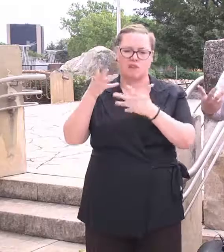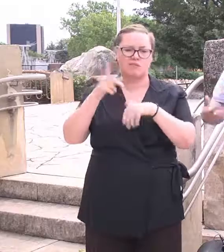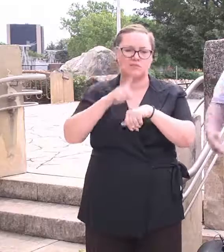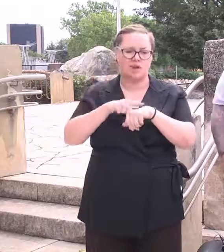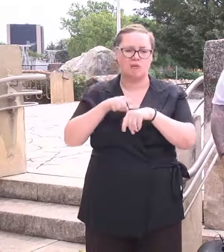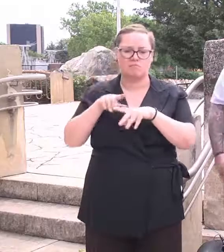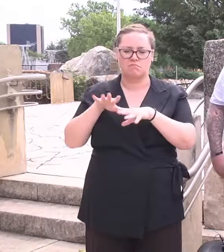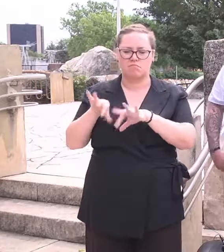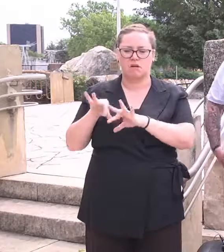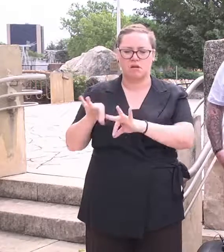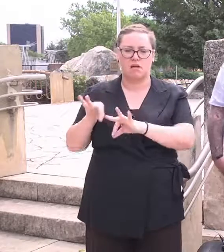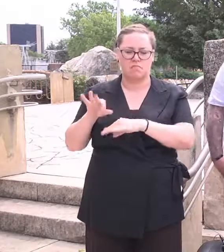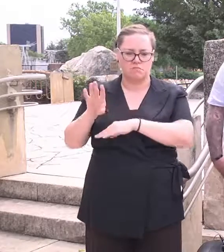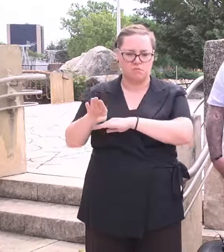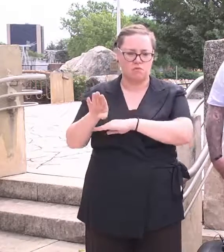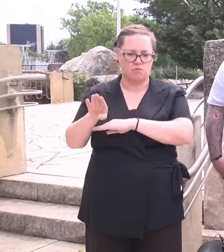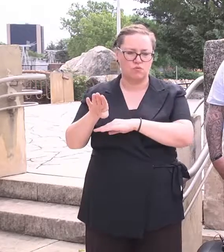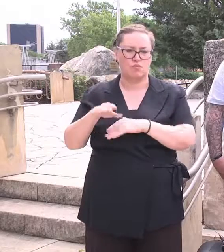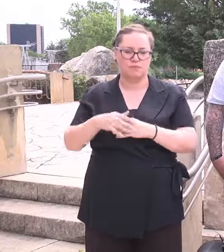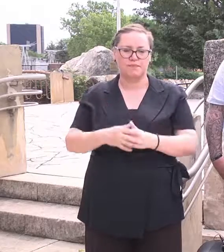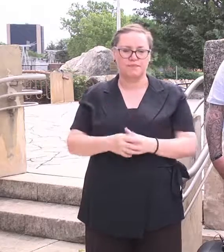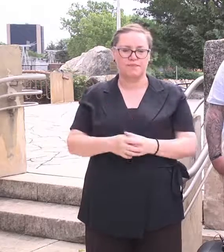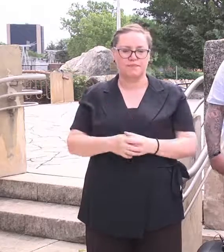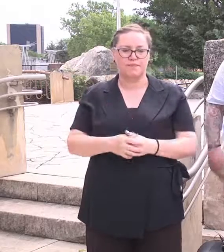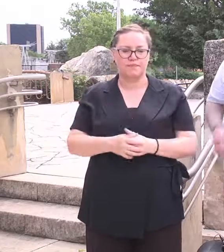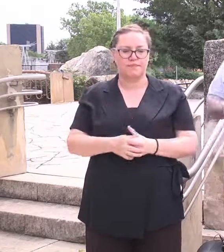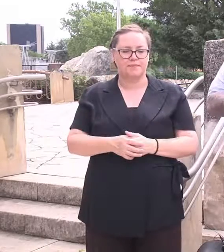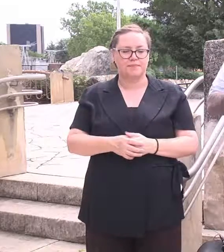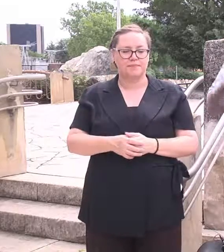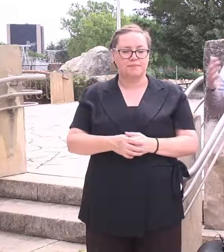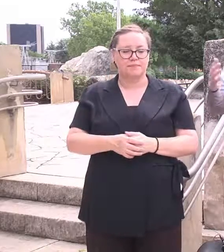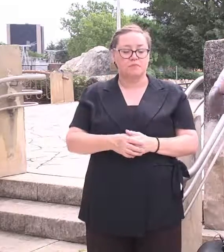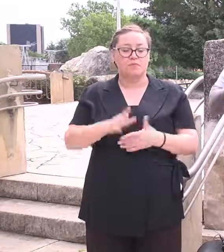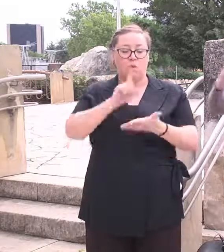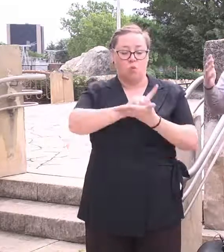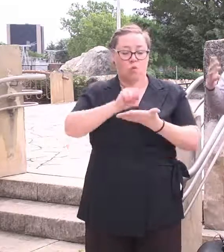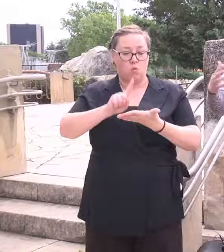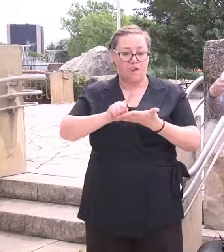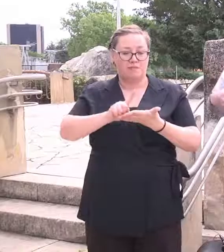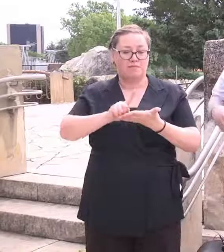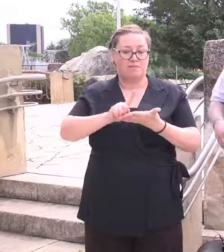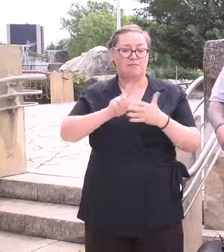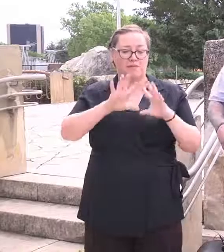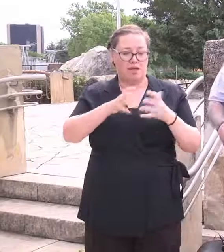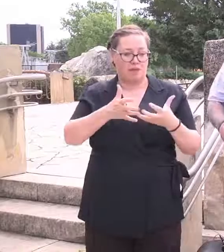take pick your child up um later um they're going to be a week long all day long like I said um but